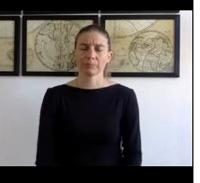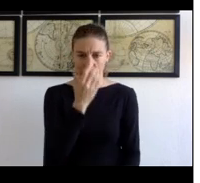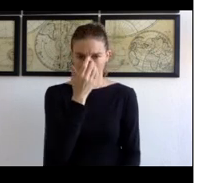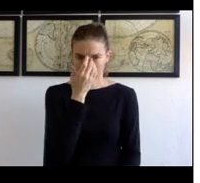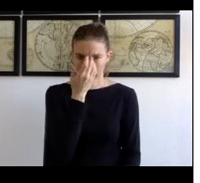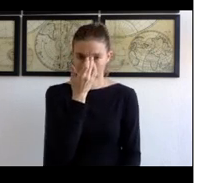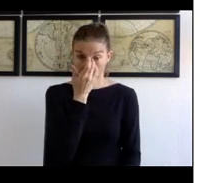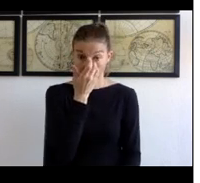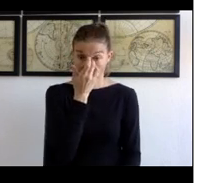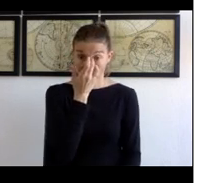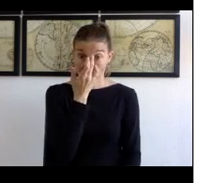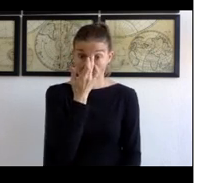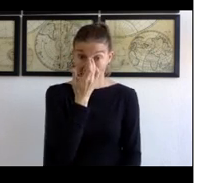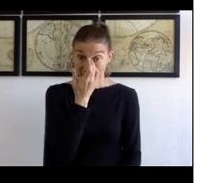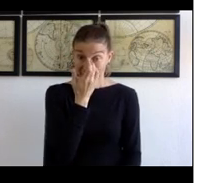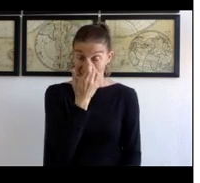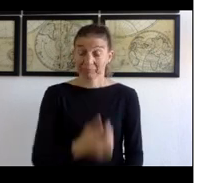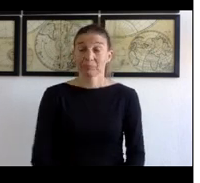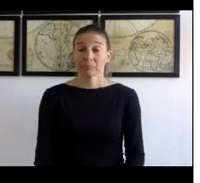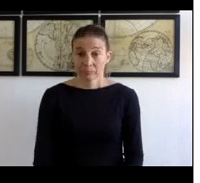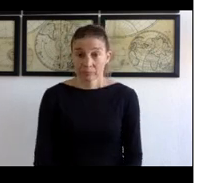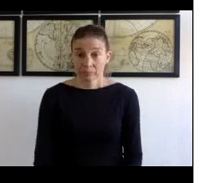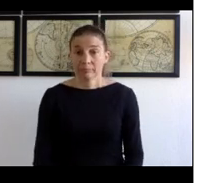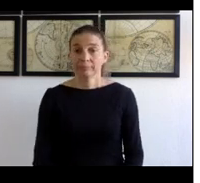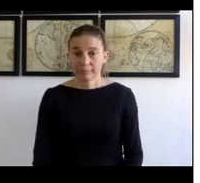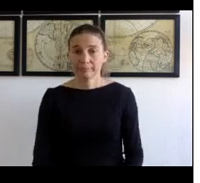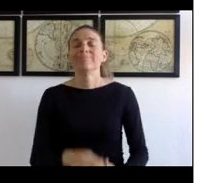We know there are more likely, for example, to work part time,